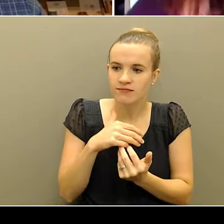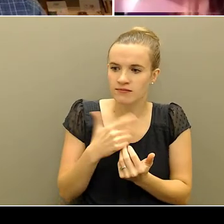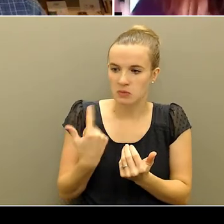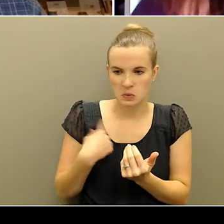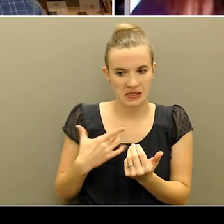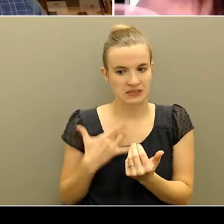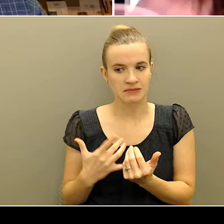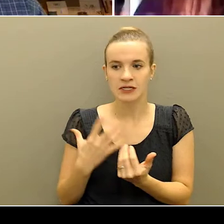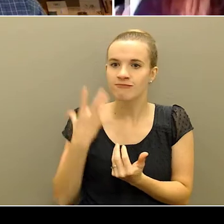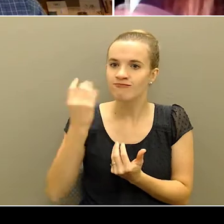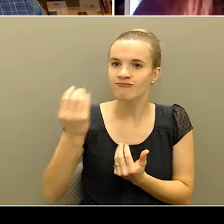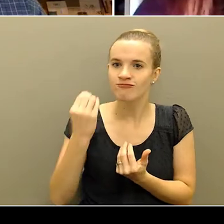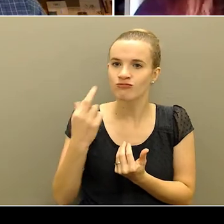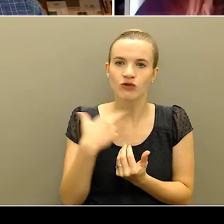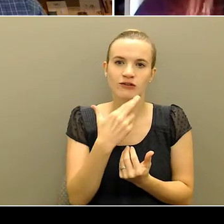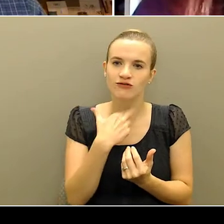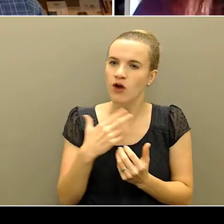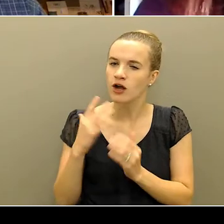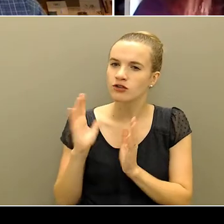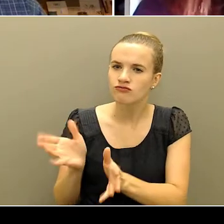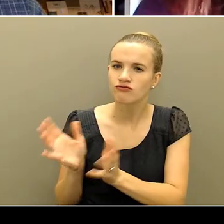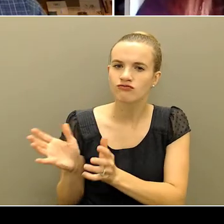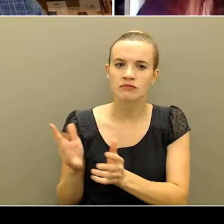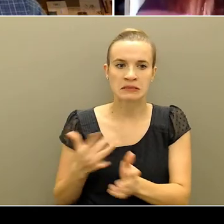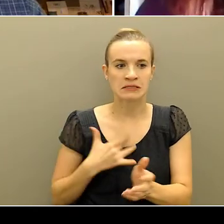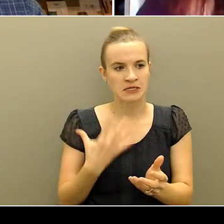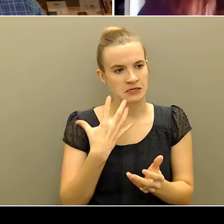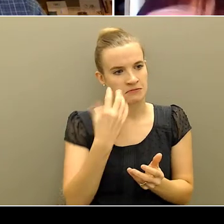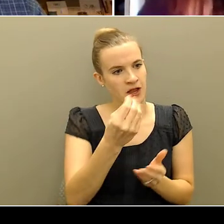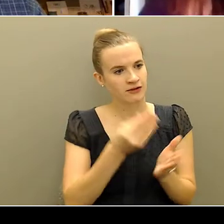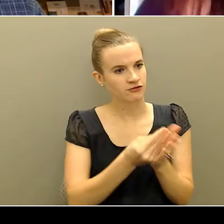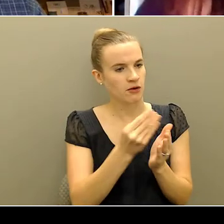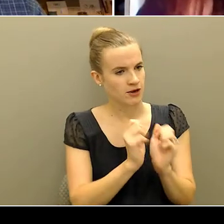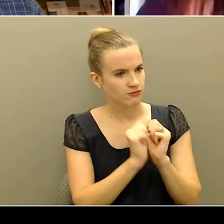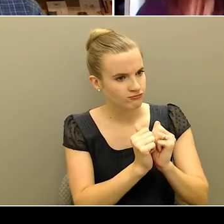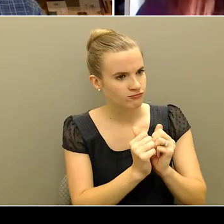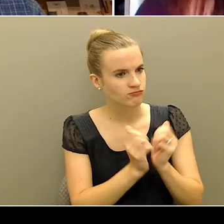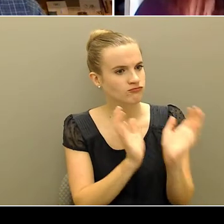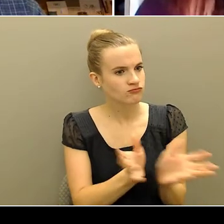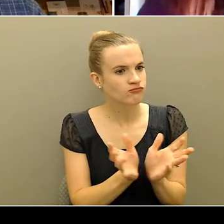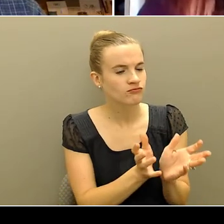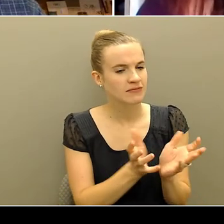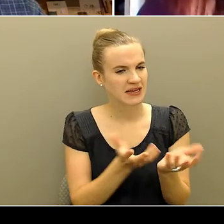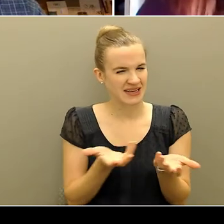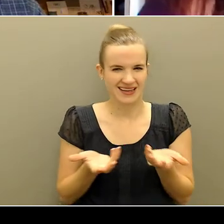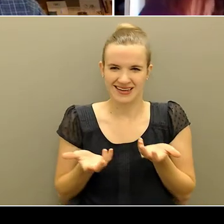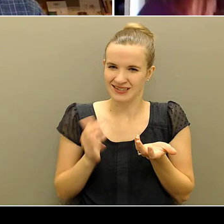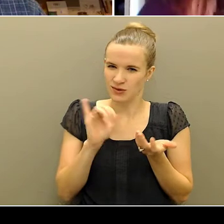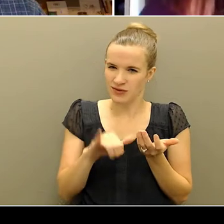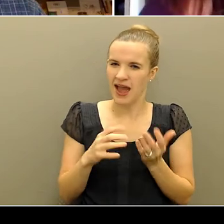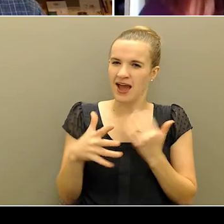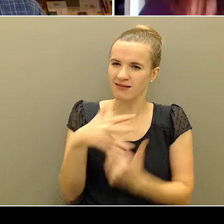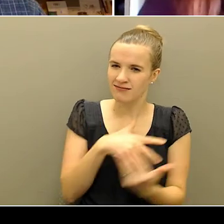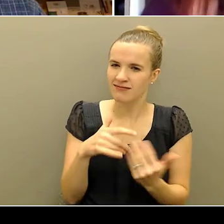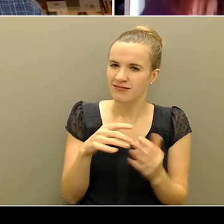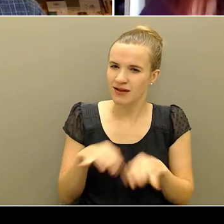of, of humanity, you know, allows u all just to, you know, be more s cial creatures and, you know, just ju t be out in the world as we want to